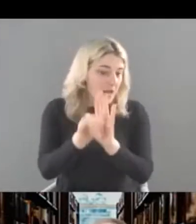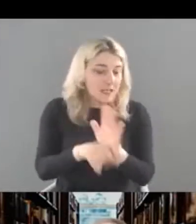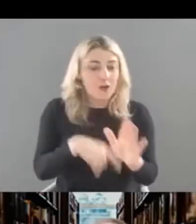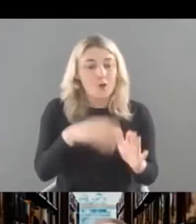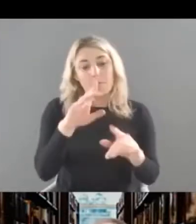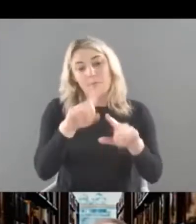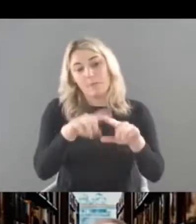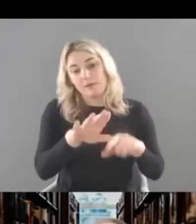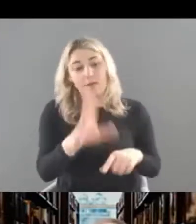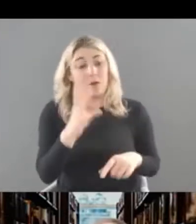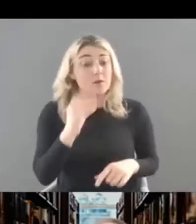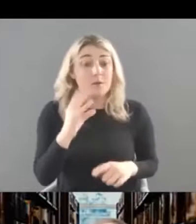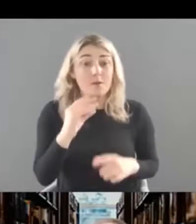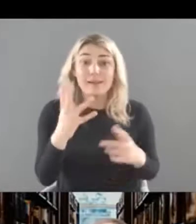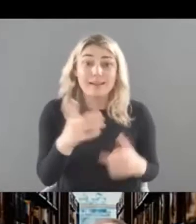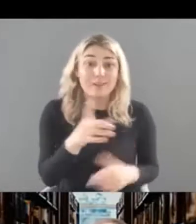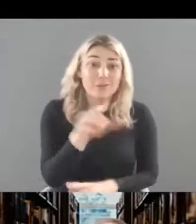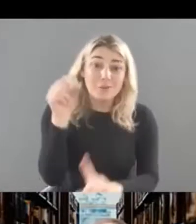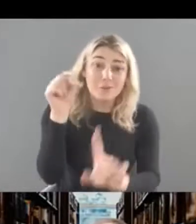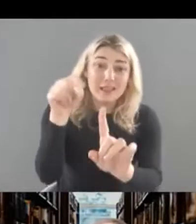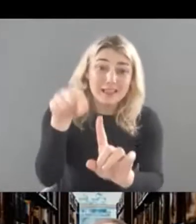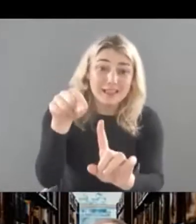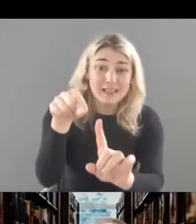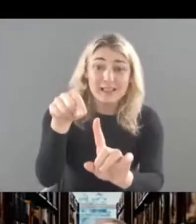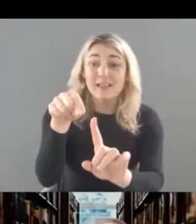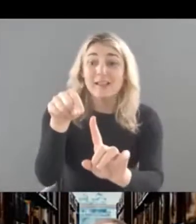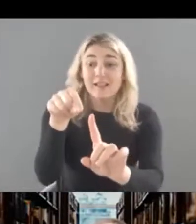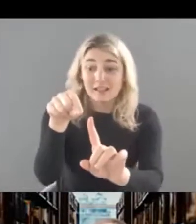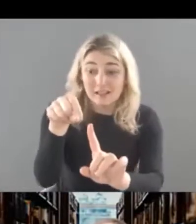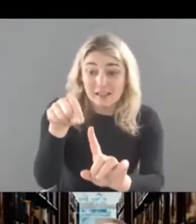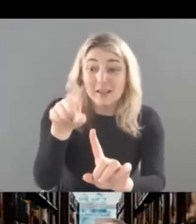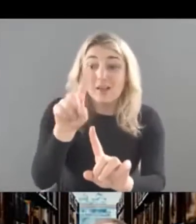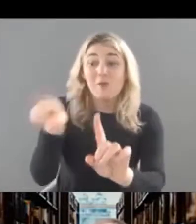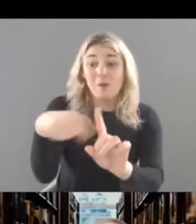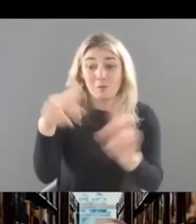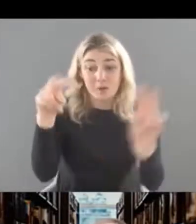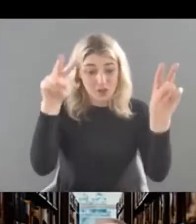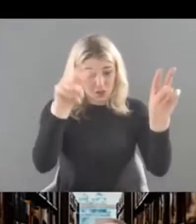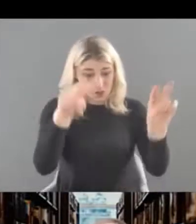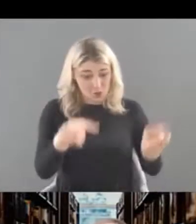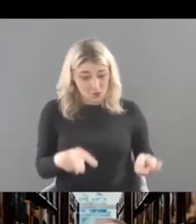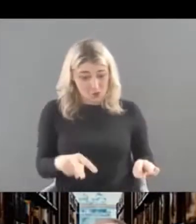And really, when we look at the data on race, it isn't just about